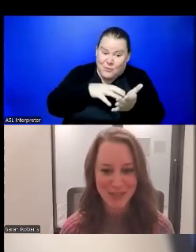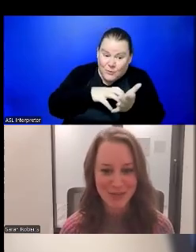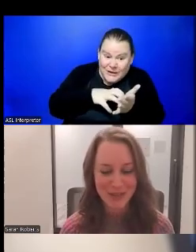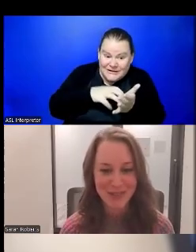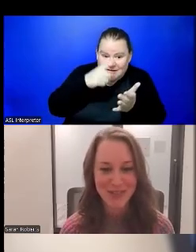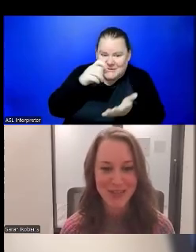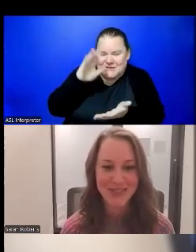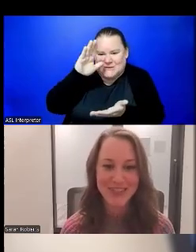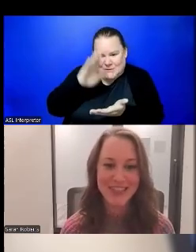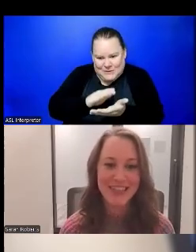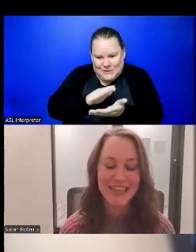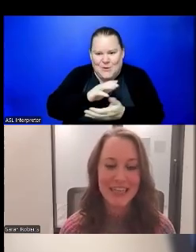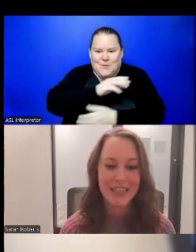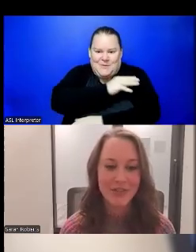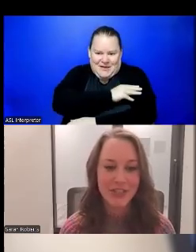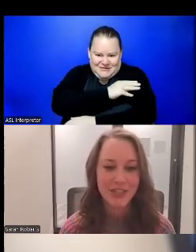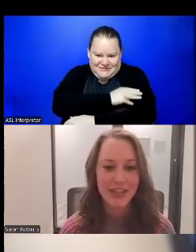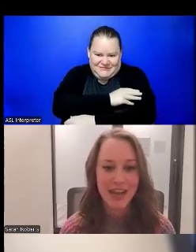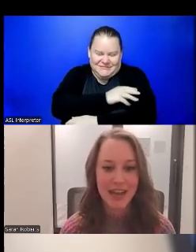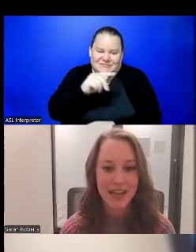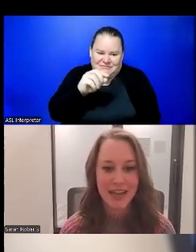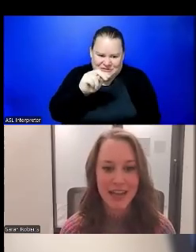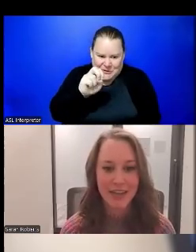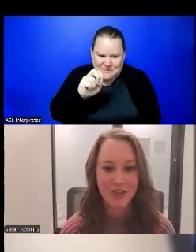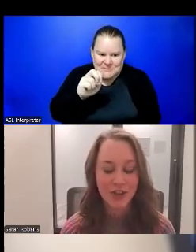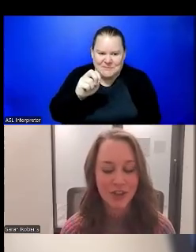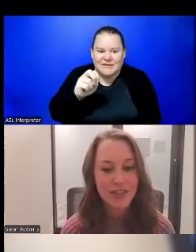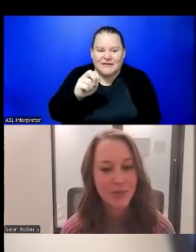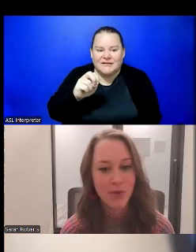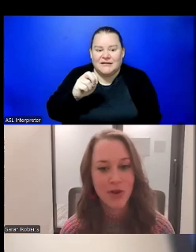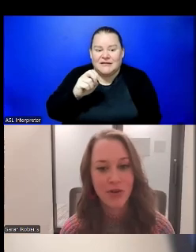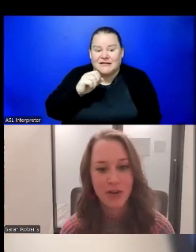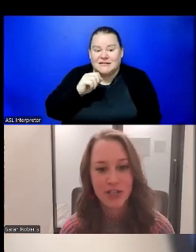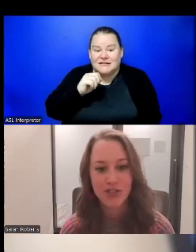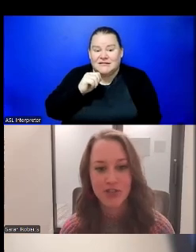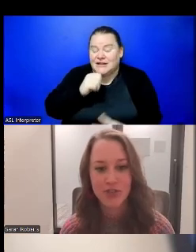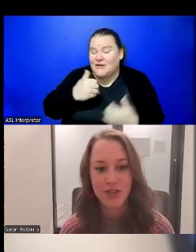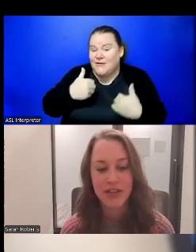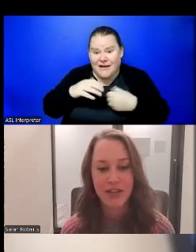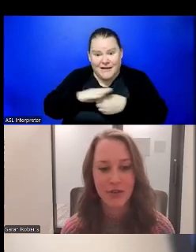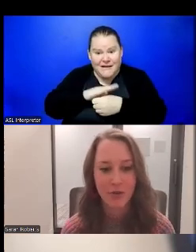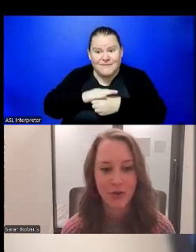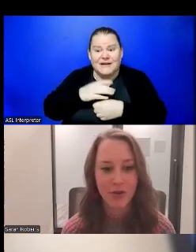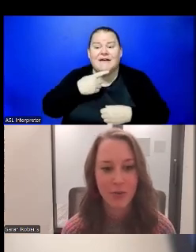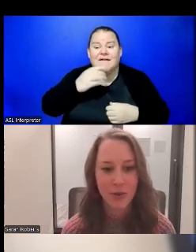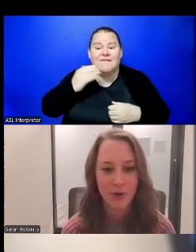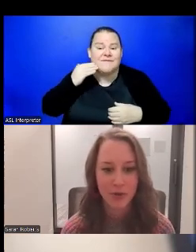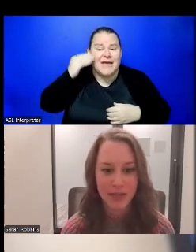means low muscle tone and so. Efficient head and trunk support or control, and then oral motor